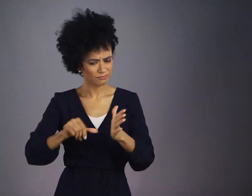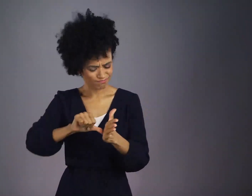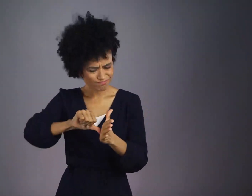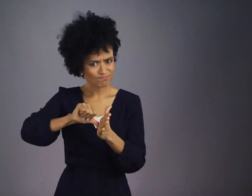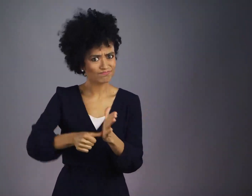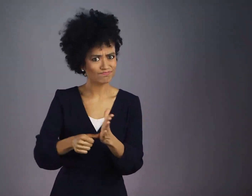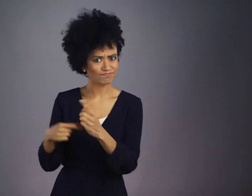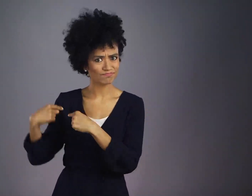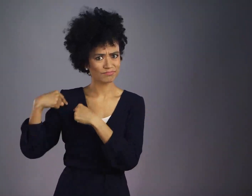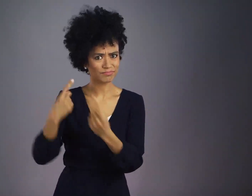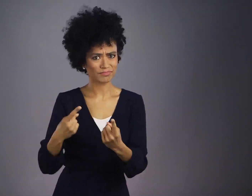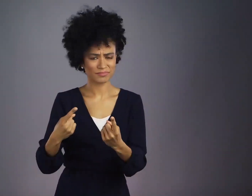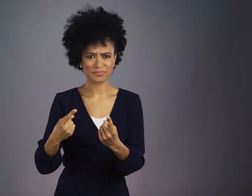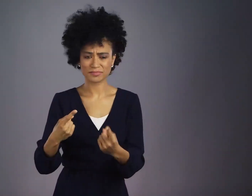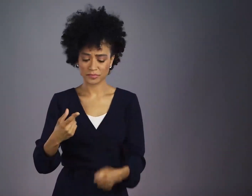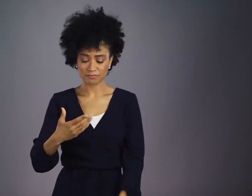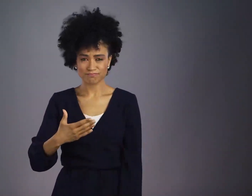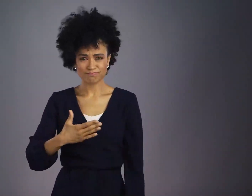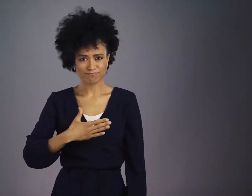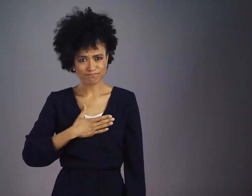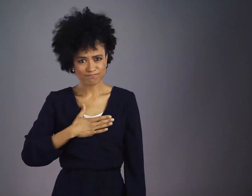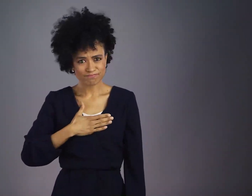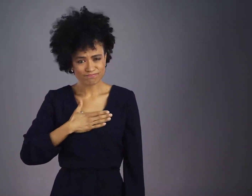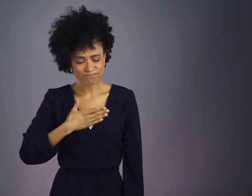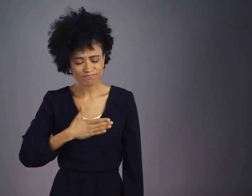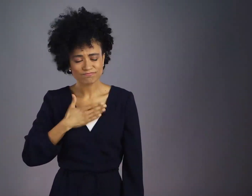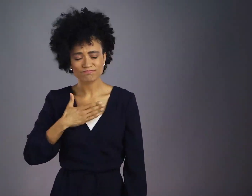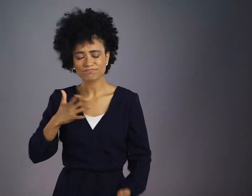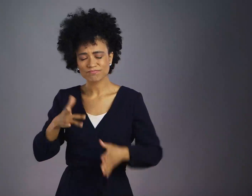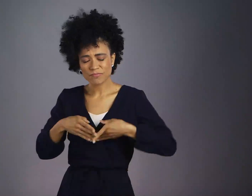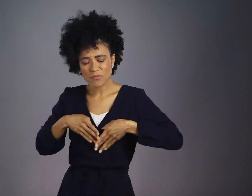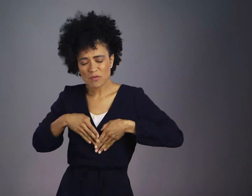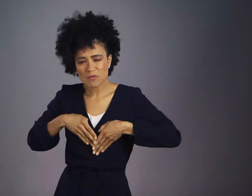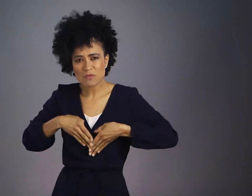We have emphasized willingness as being indispensable.